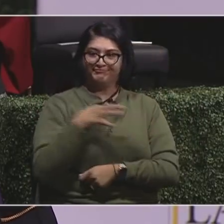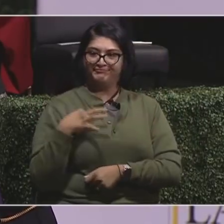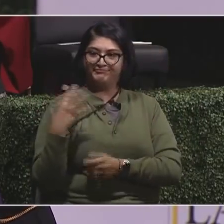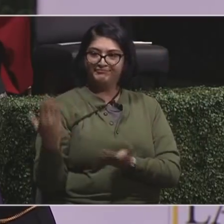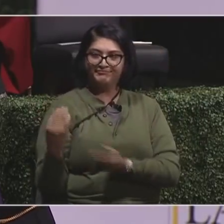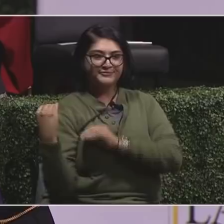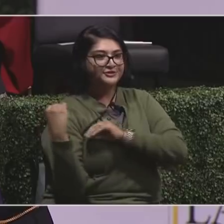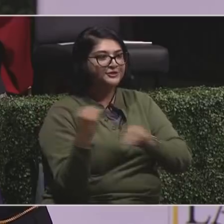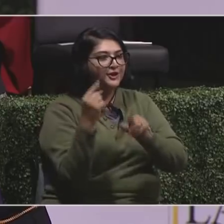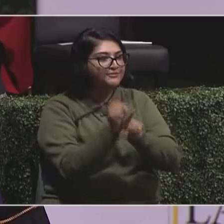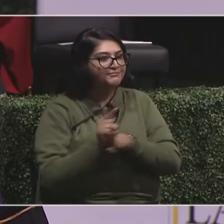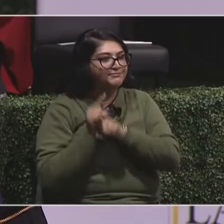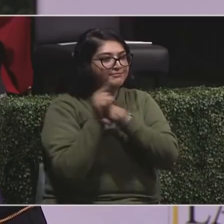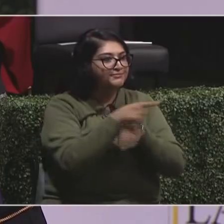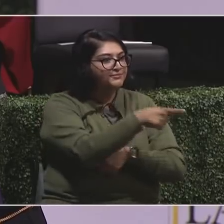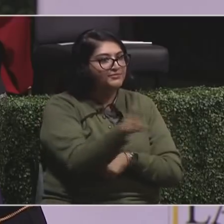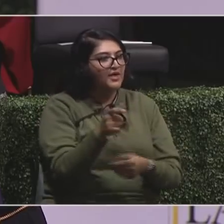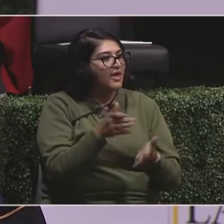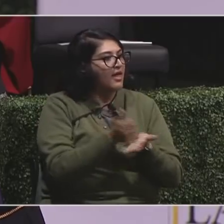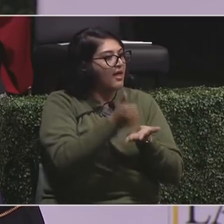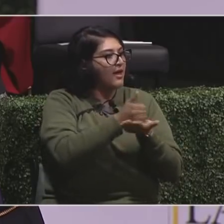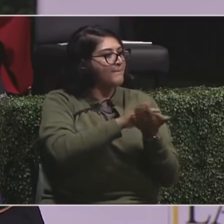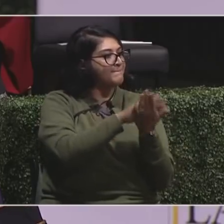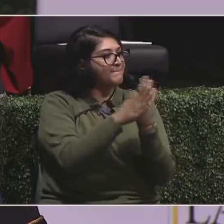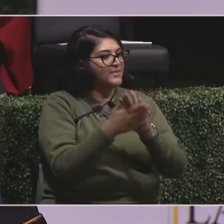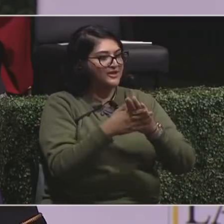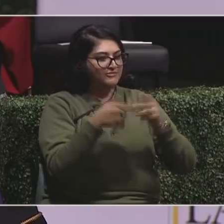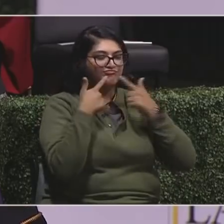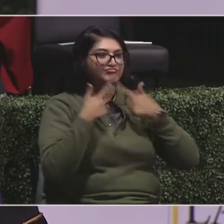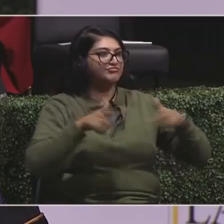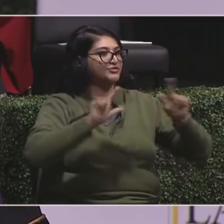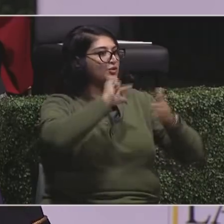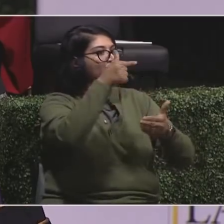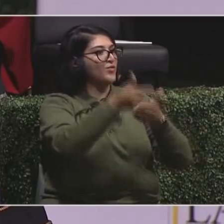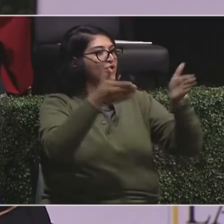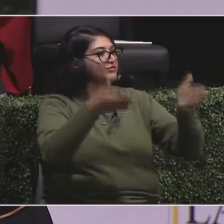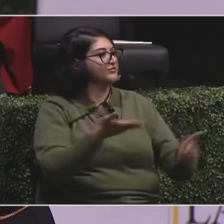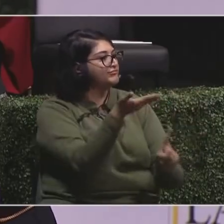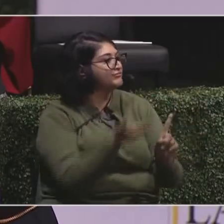PROPEL YOU FORWARD IN YOUR CAREERS, IN YOUR RESEARCH, IN YOUR OTHER ENDEAVORS.